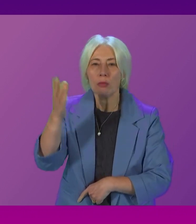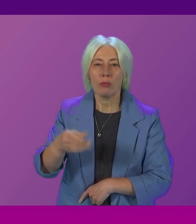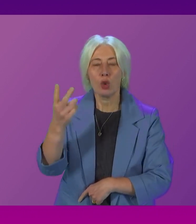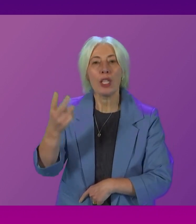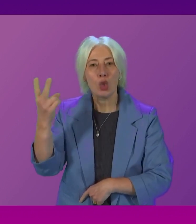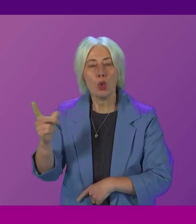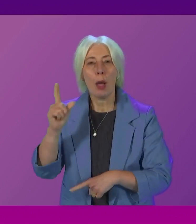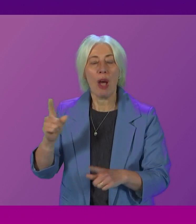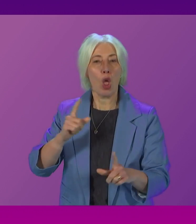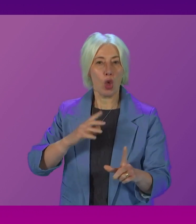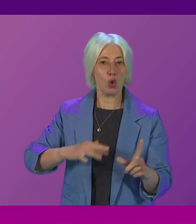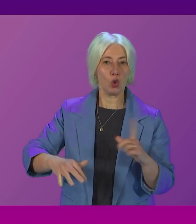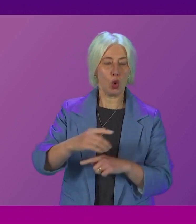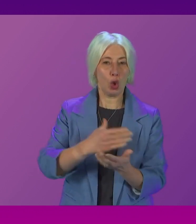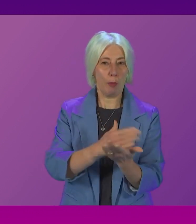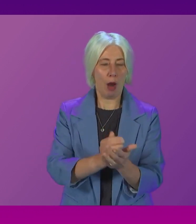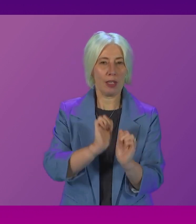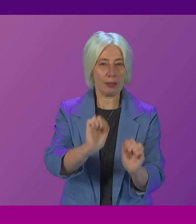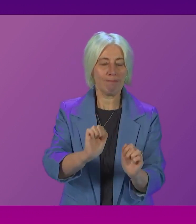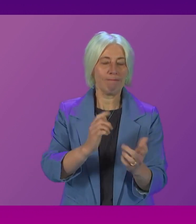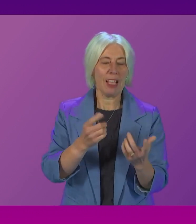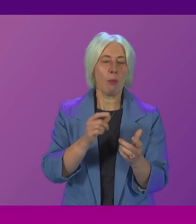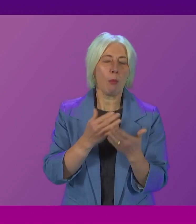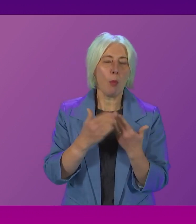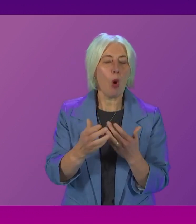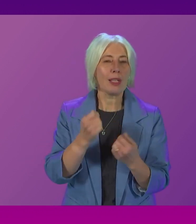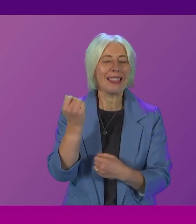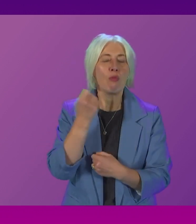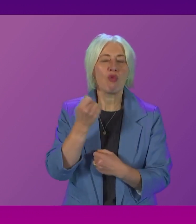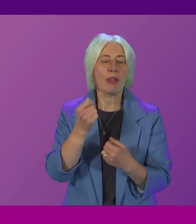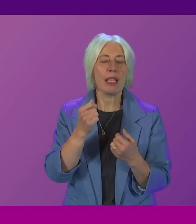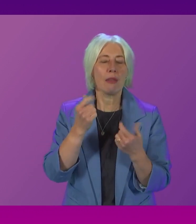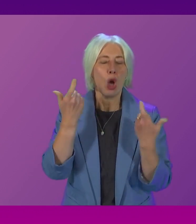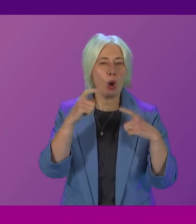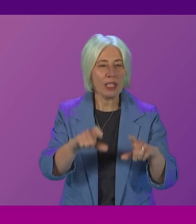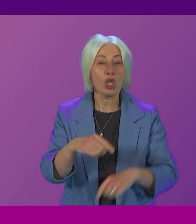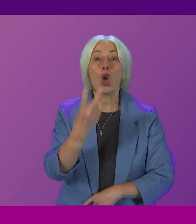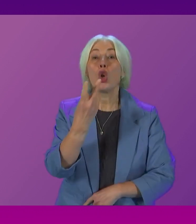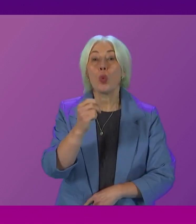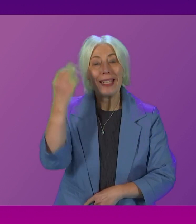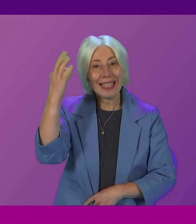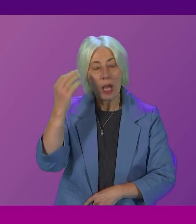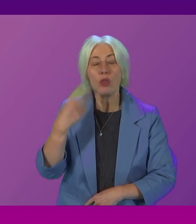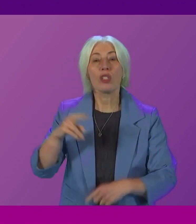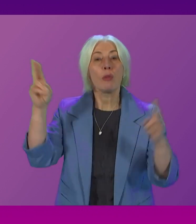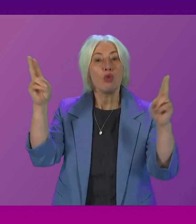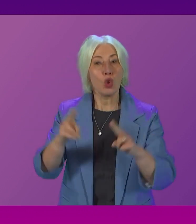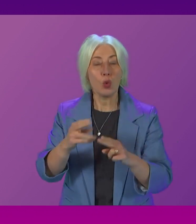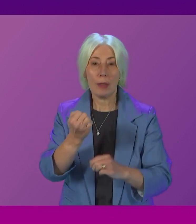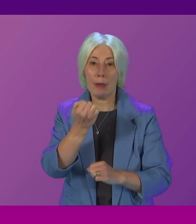sector was the most common type of temporary accommodation that was used. In comparison with 2021, 20 local authorities have reduced the number of households that are living in temporary